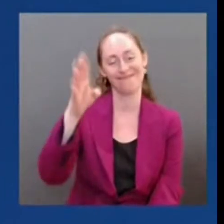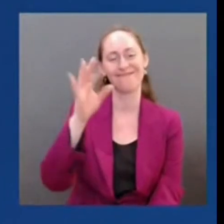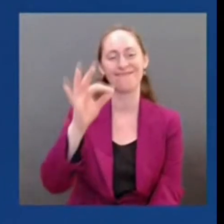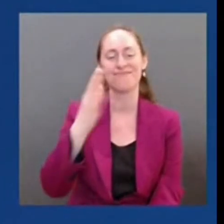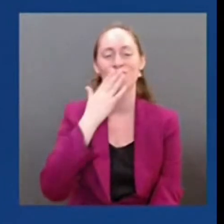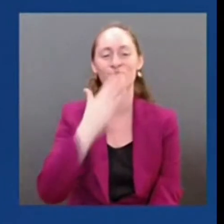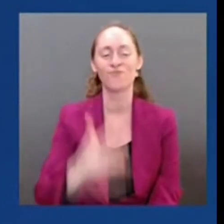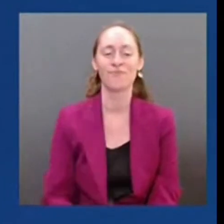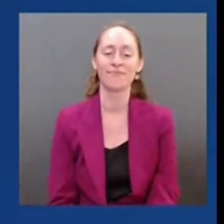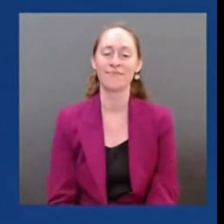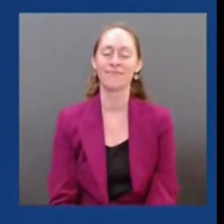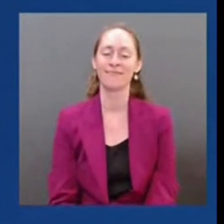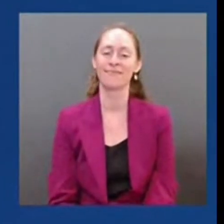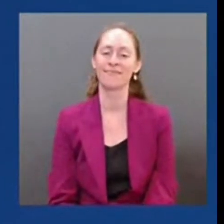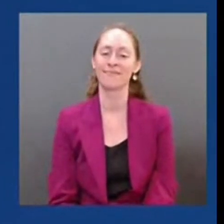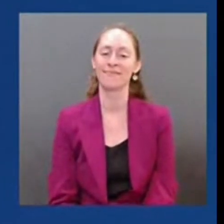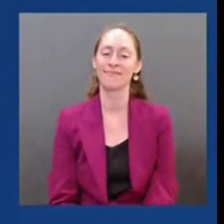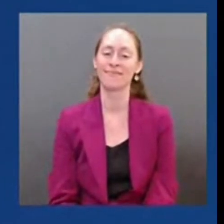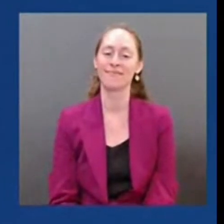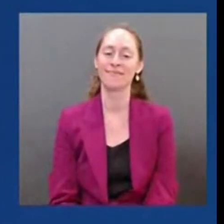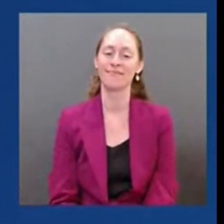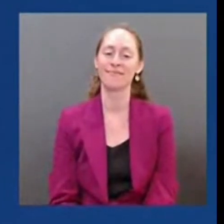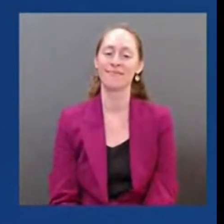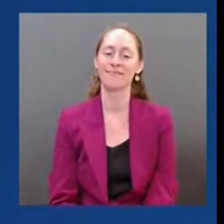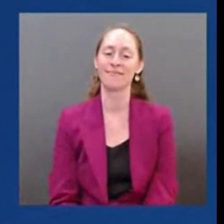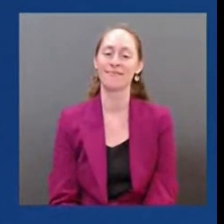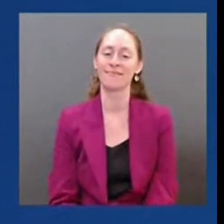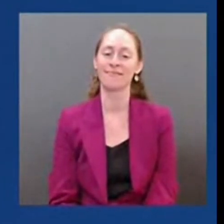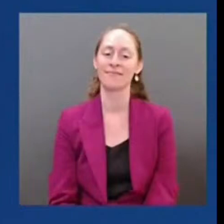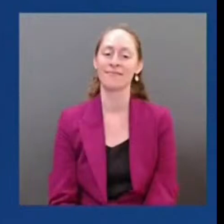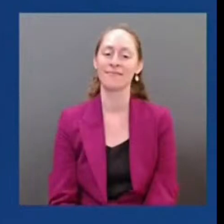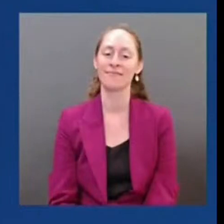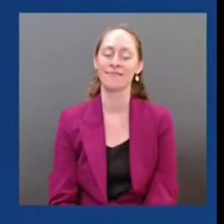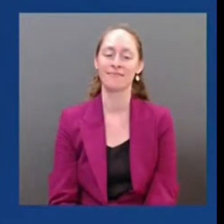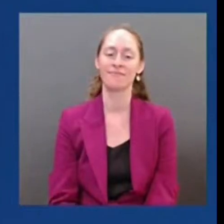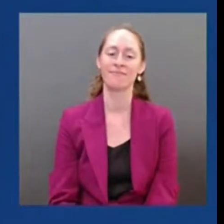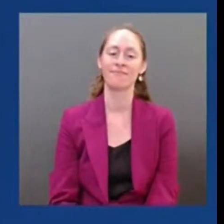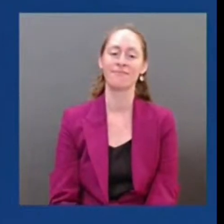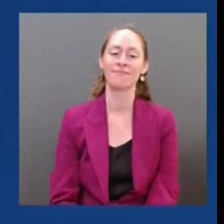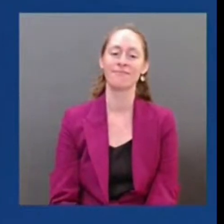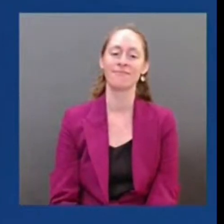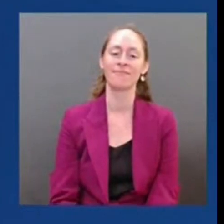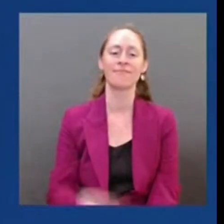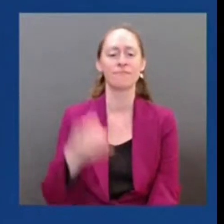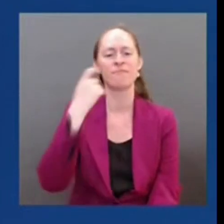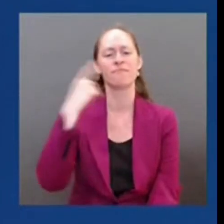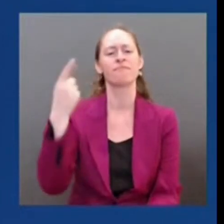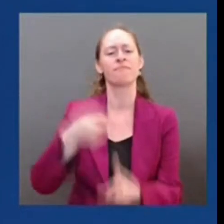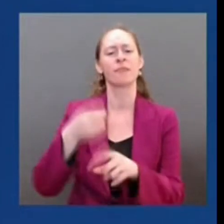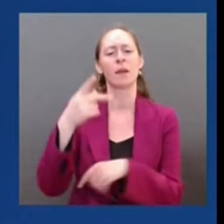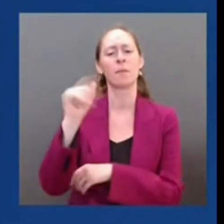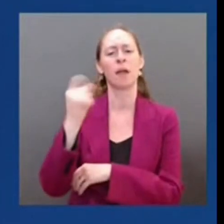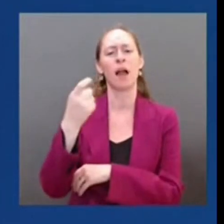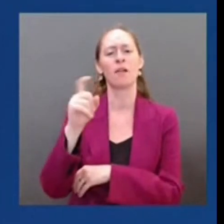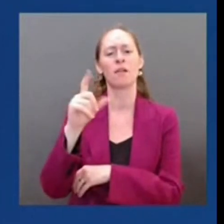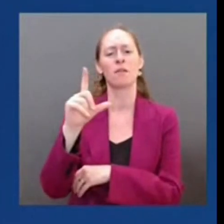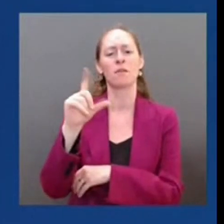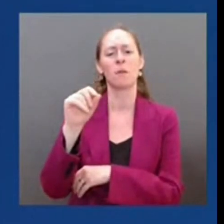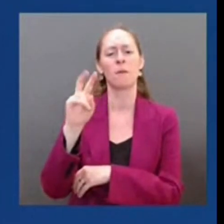I WANTED TO ASK ABOUT THIS